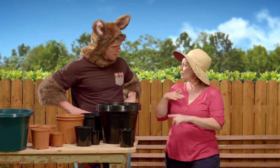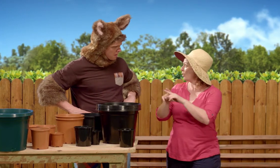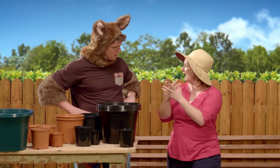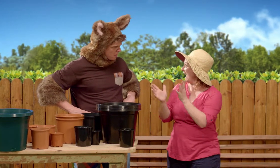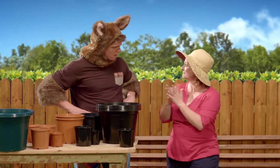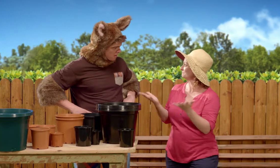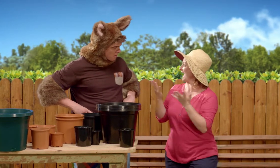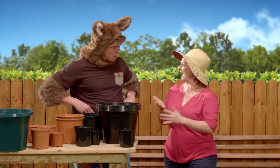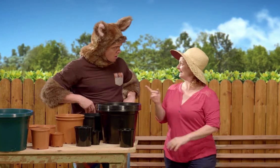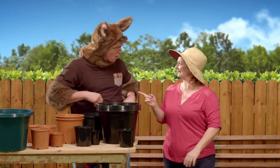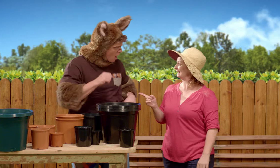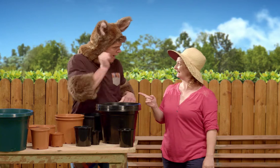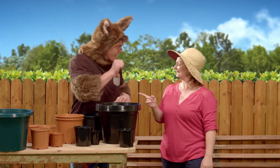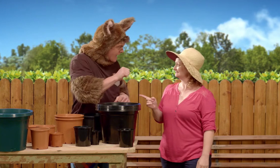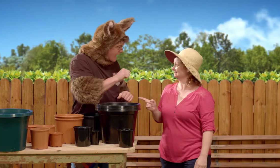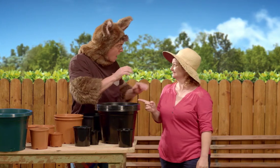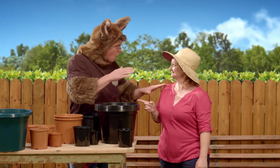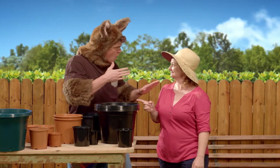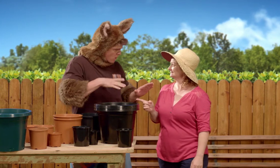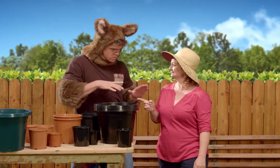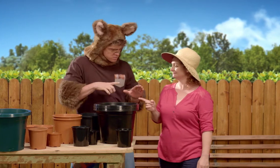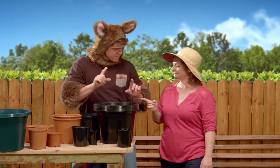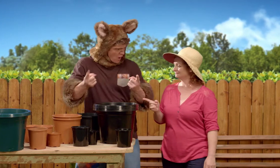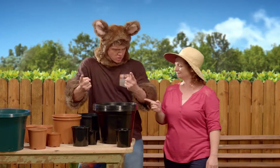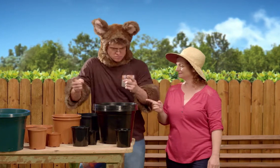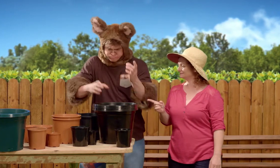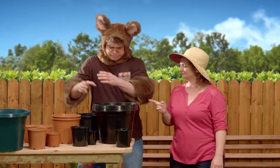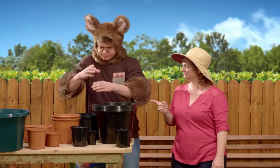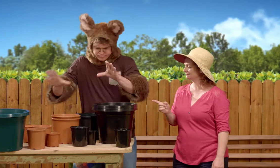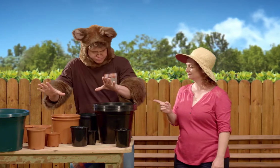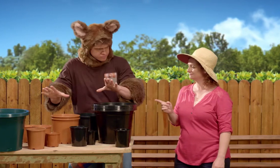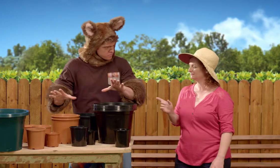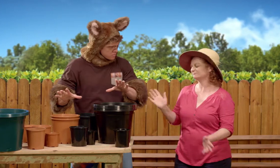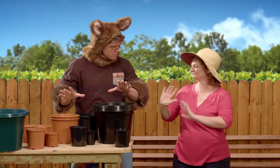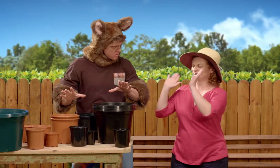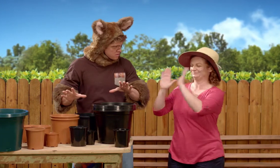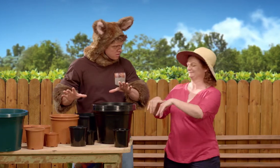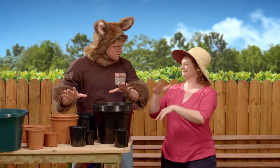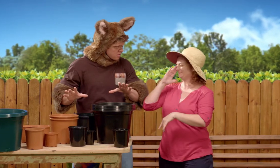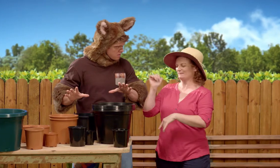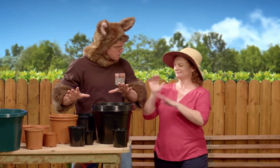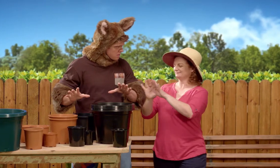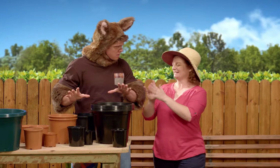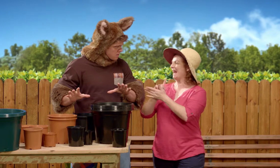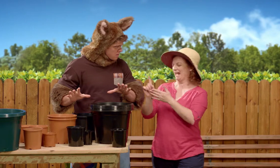Would you like to come and learn how to play it? Yes please, but should we sort these first? No we can do that later.